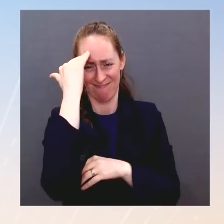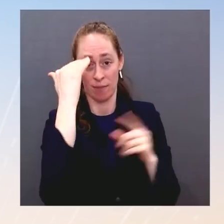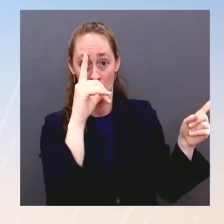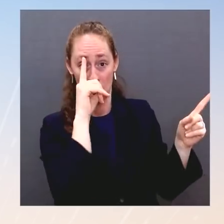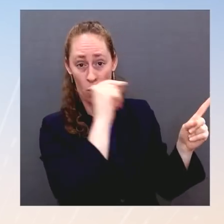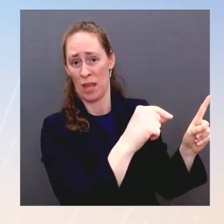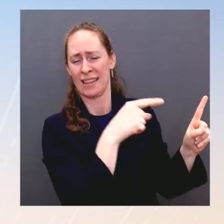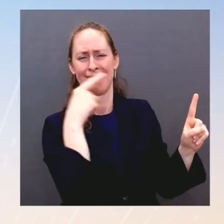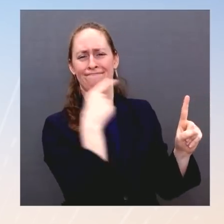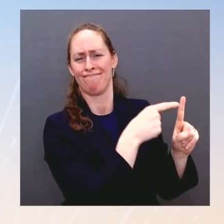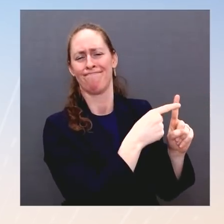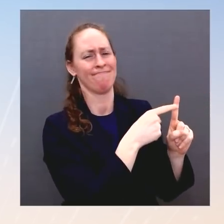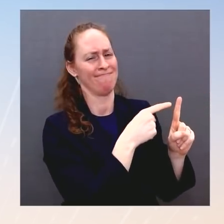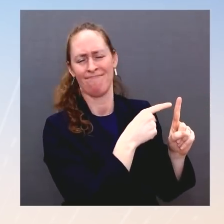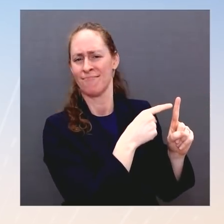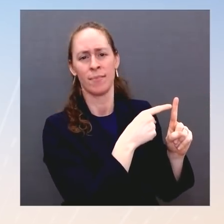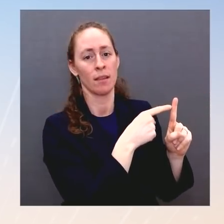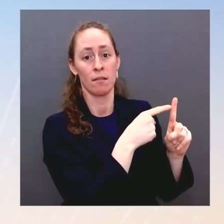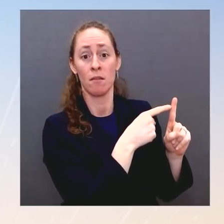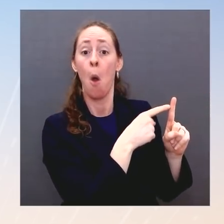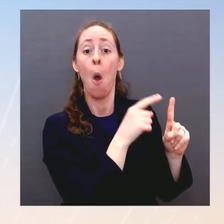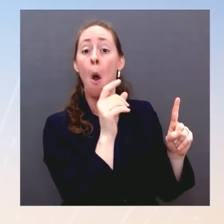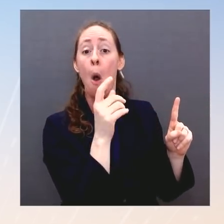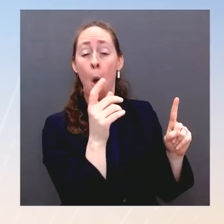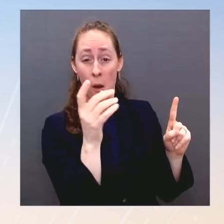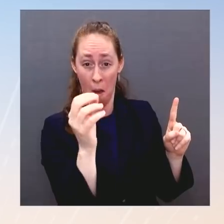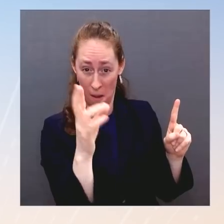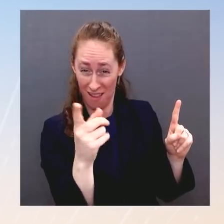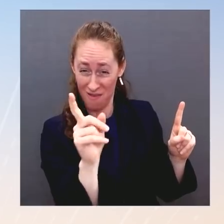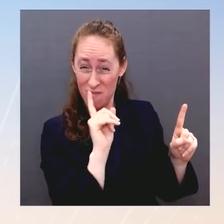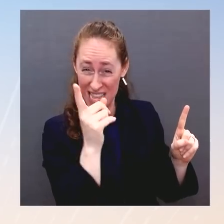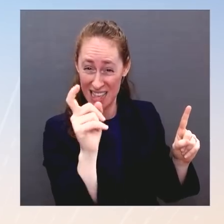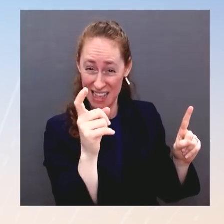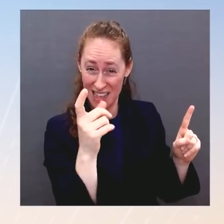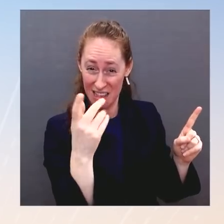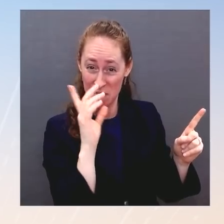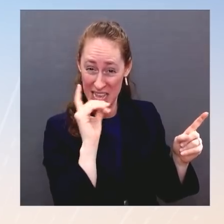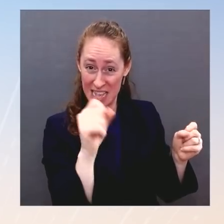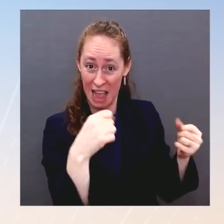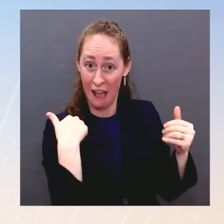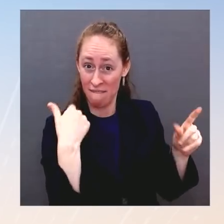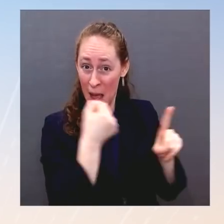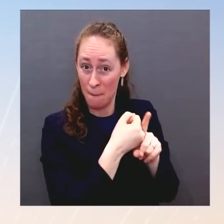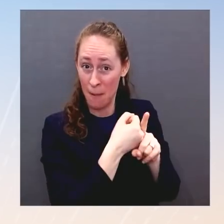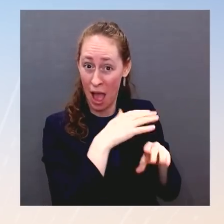about the extent and location of his wealth? Ms. Psaki: Sure, I understand what you're asking; I'm just not going to get into specifics